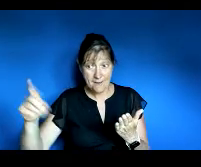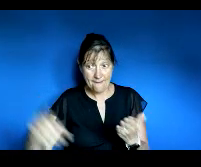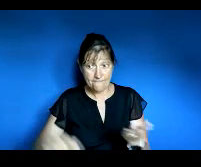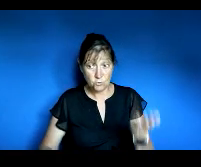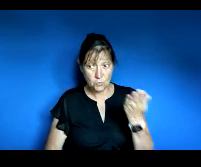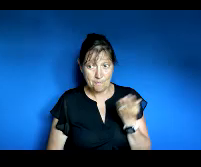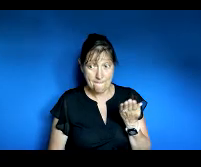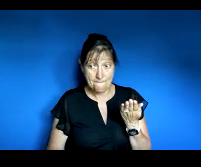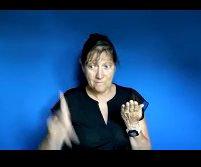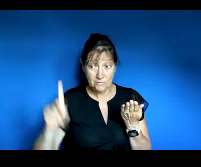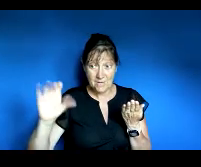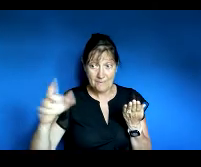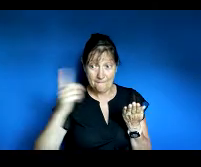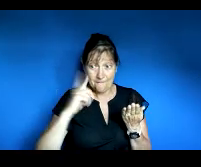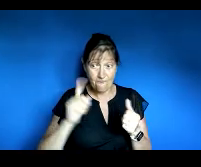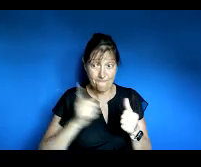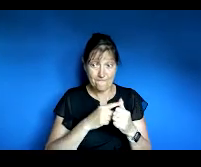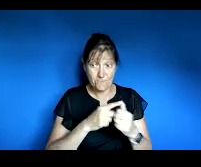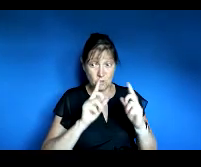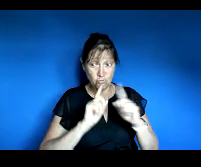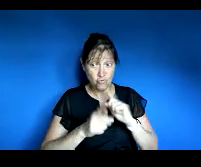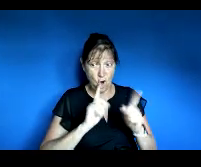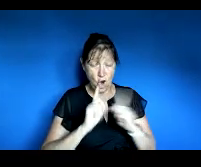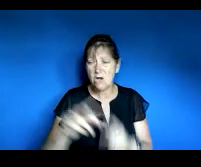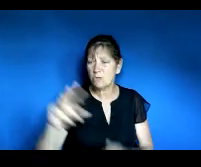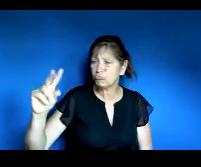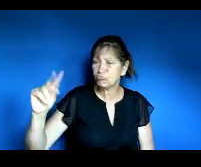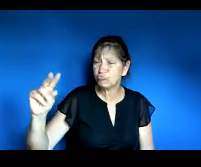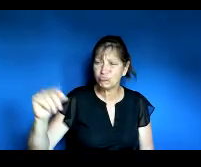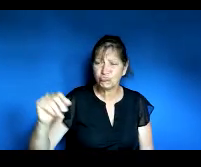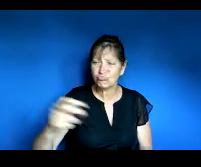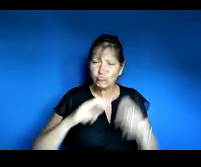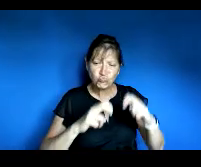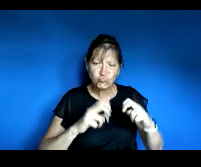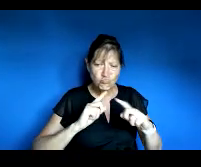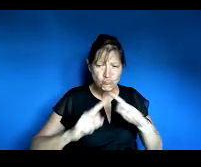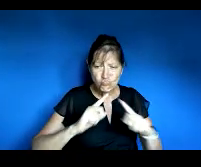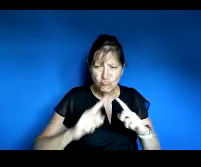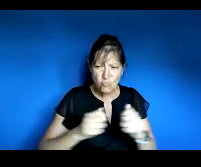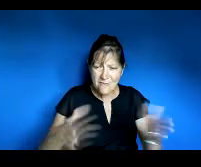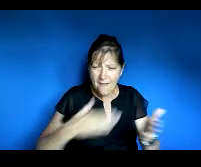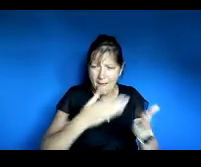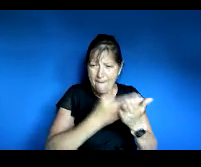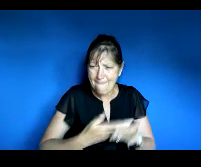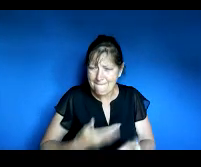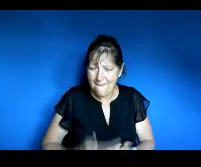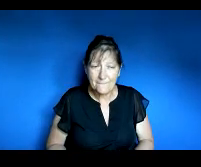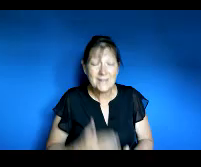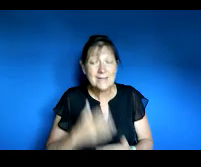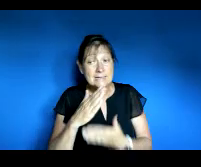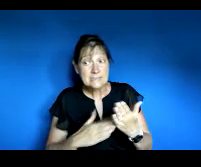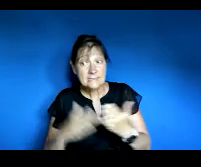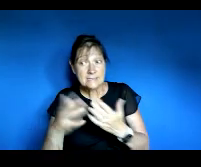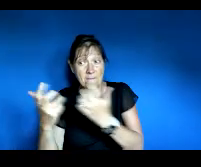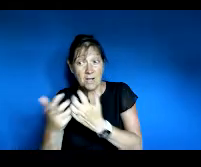in order to have a introductory meeting with our office. And there are some accommodations, certain accommodations, that we can provide on a provisional basis